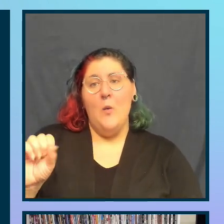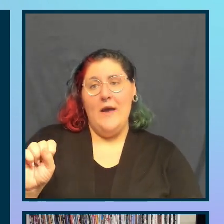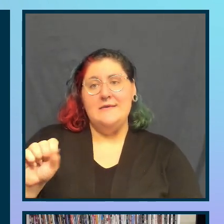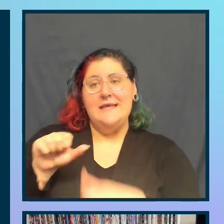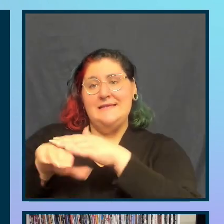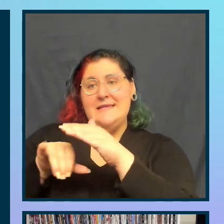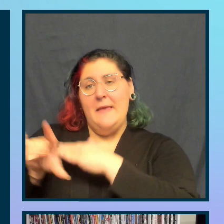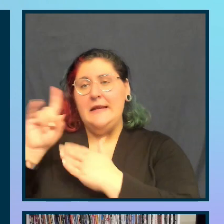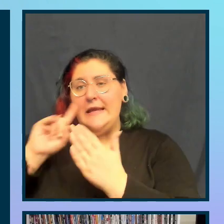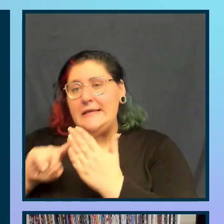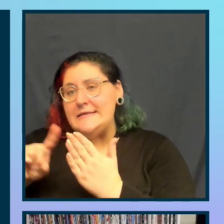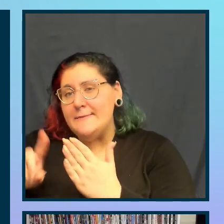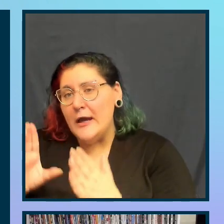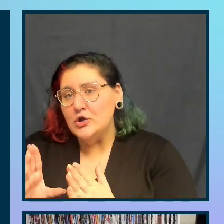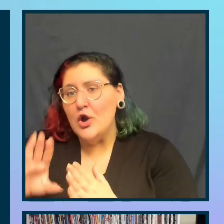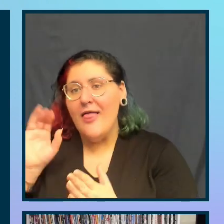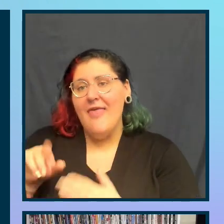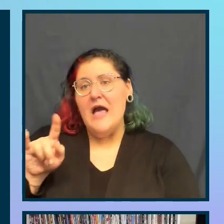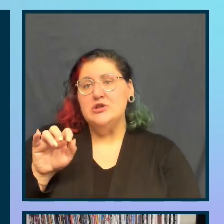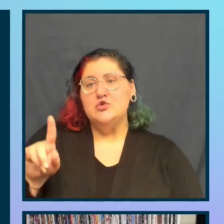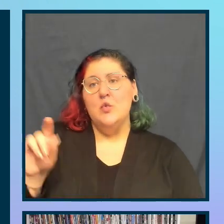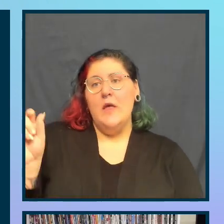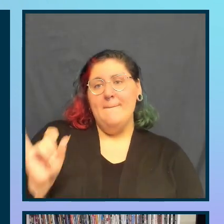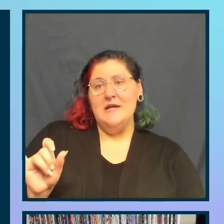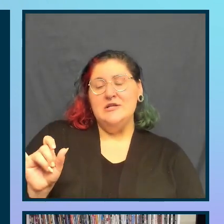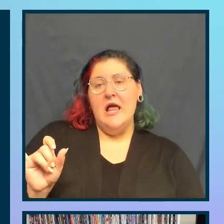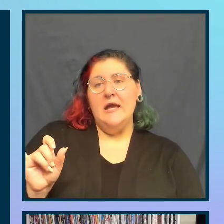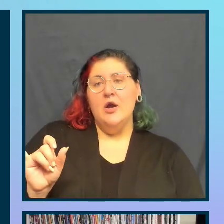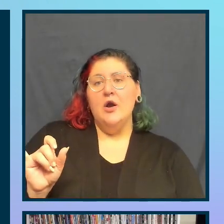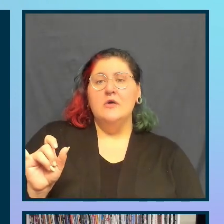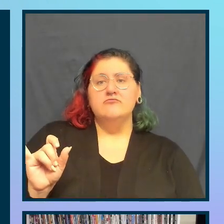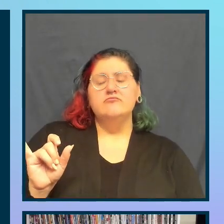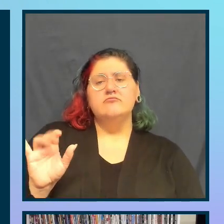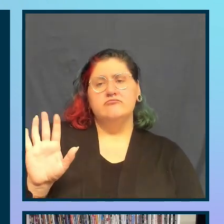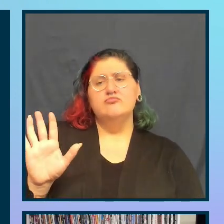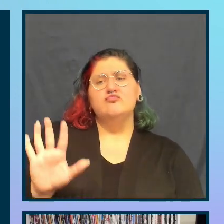So the Accessibility Inspector is a tool much like the Web Inspector found in any modern browser.